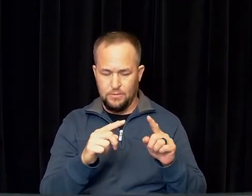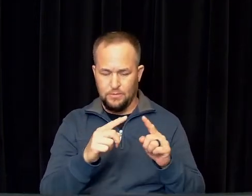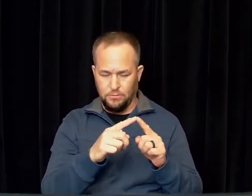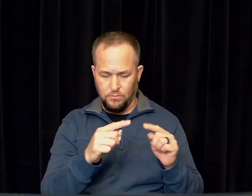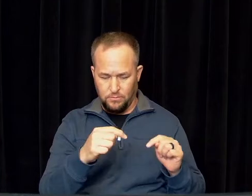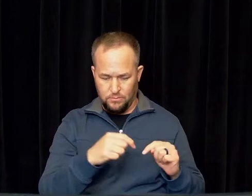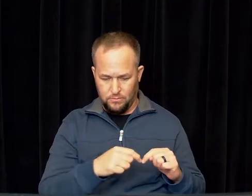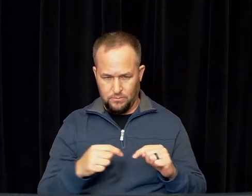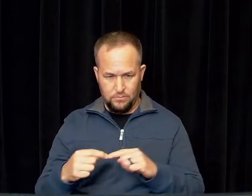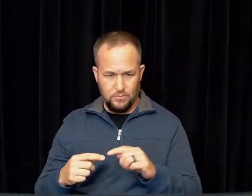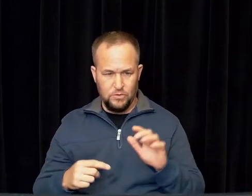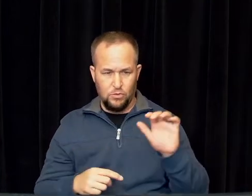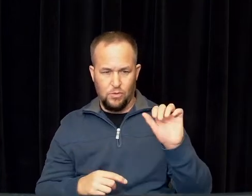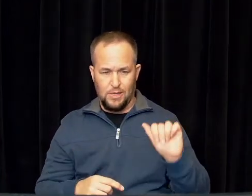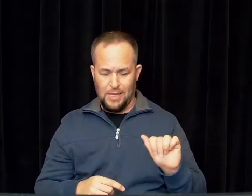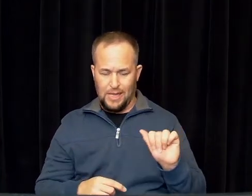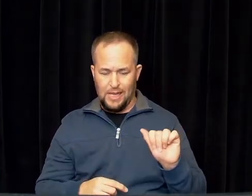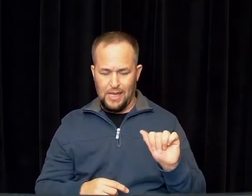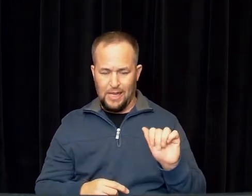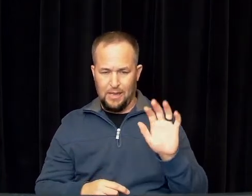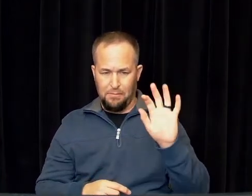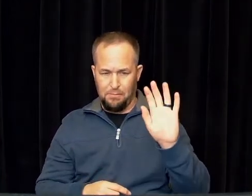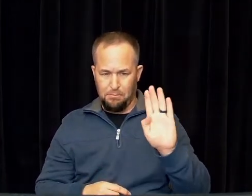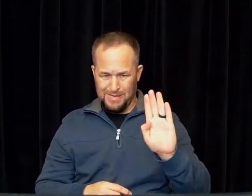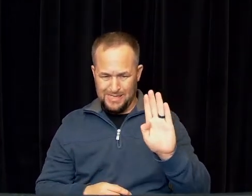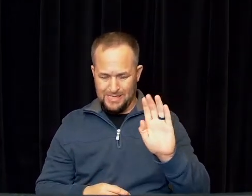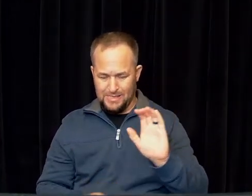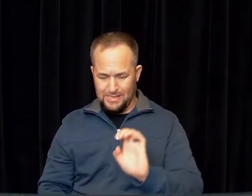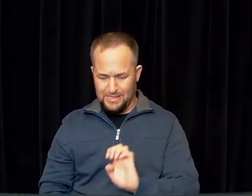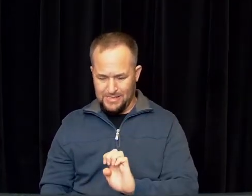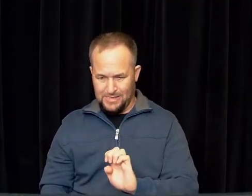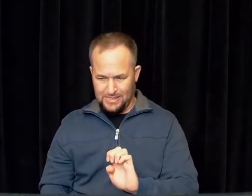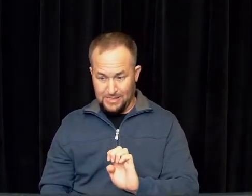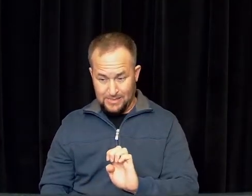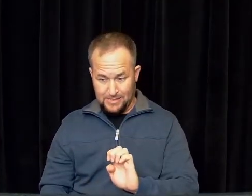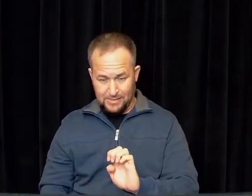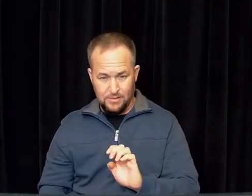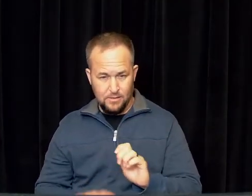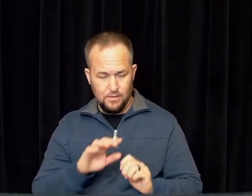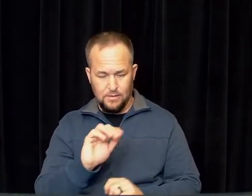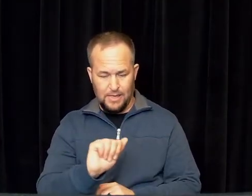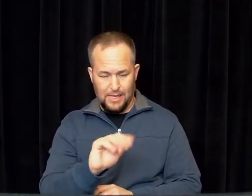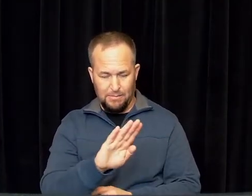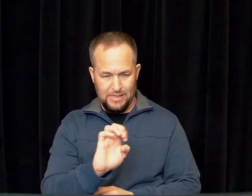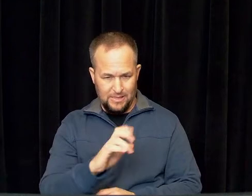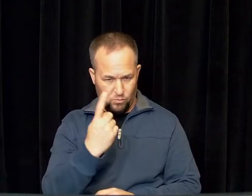So right here, a connects to b which connects to e. ABE is one of the bases. You just put